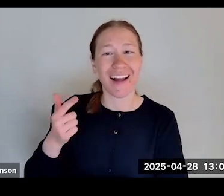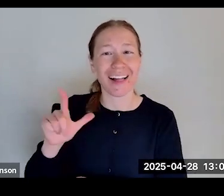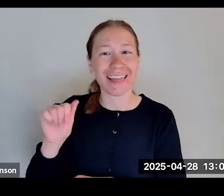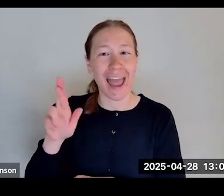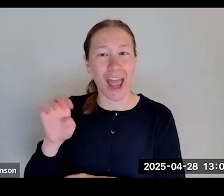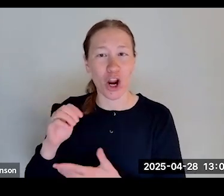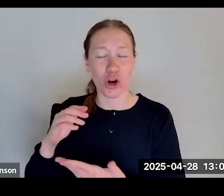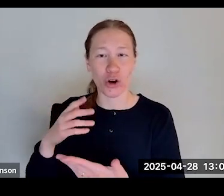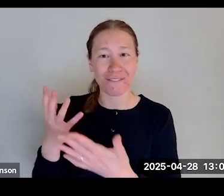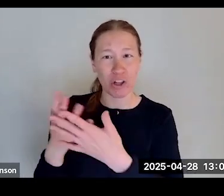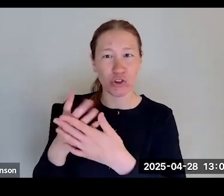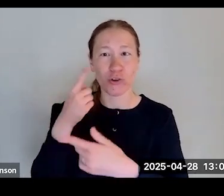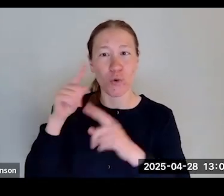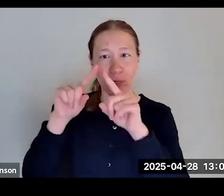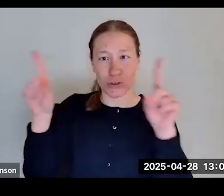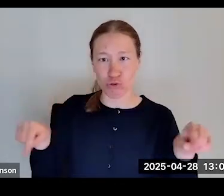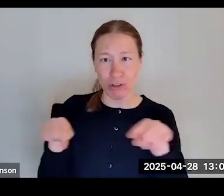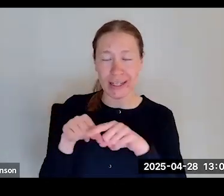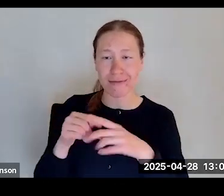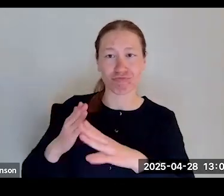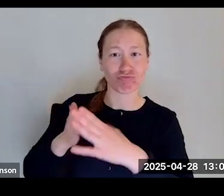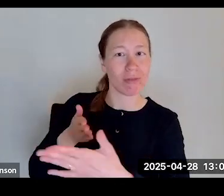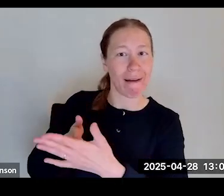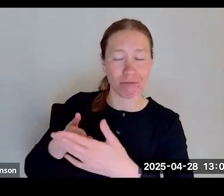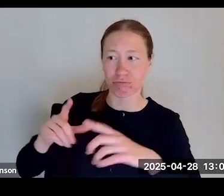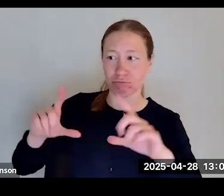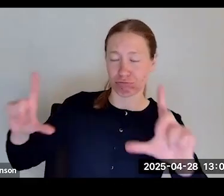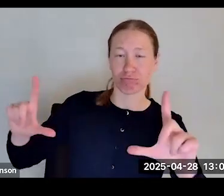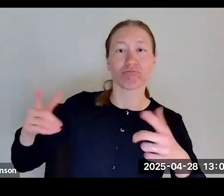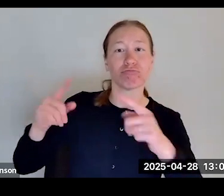Maybe they're in a role that primarily requires them to be on that computer and chunking